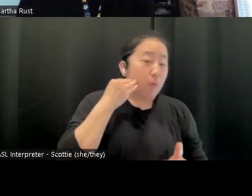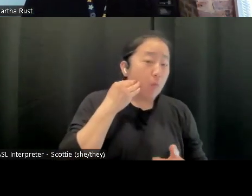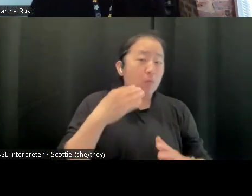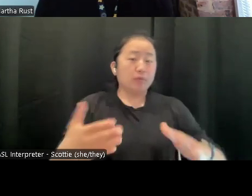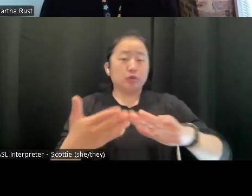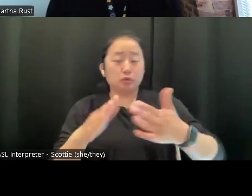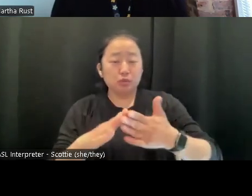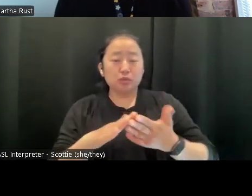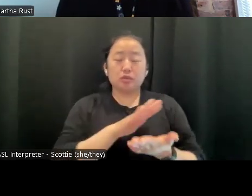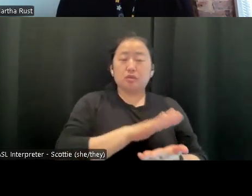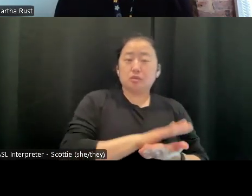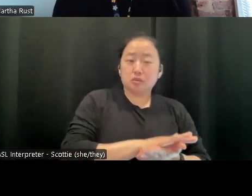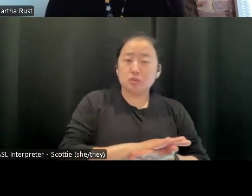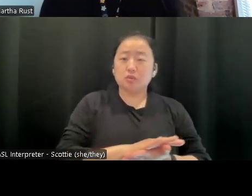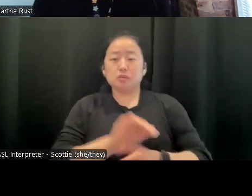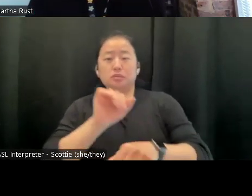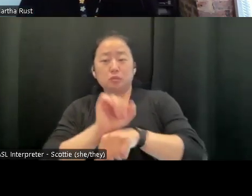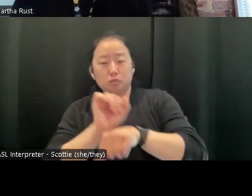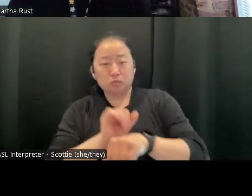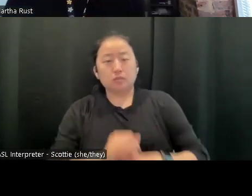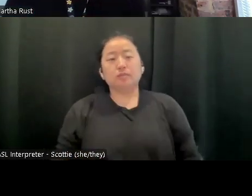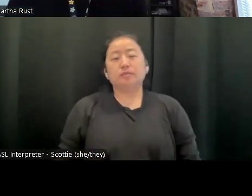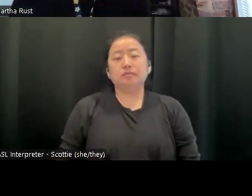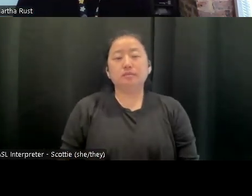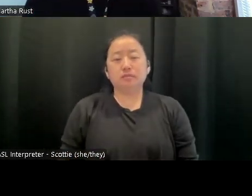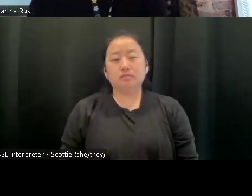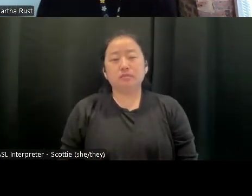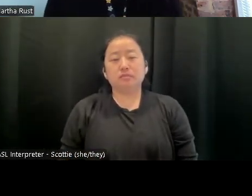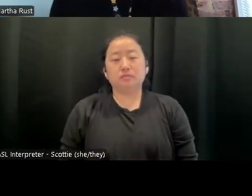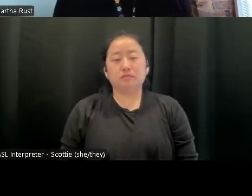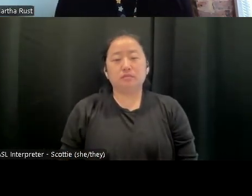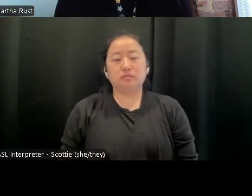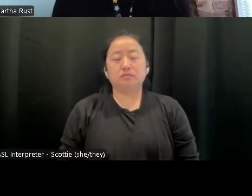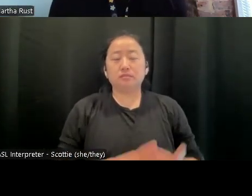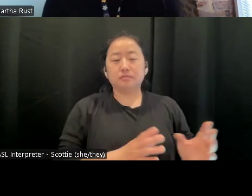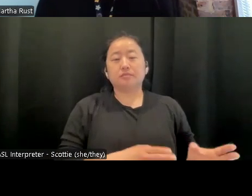as well as school and workplace. This section offers solutions